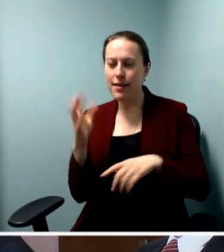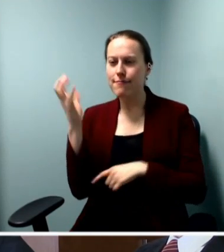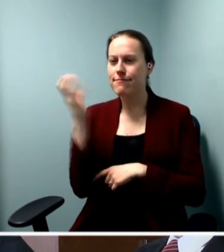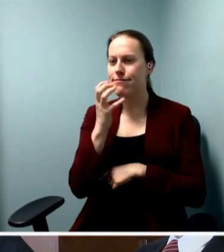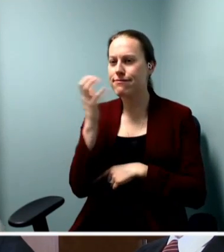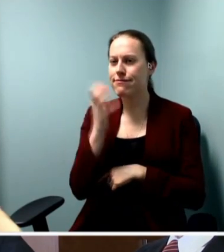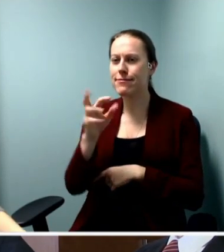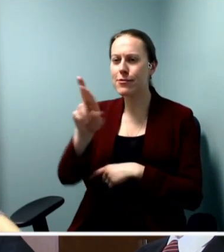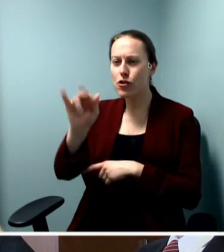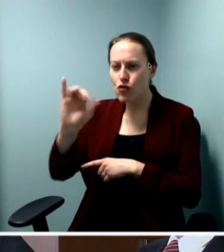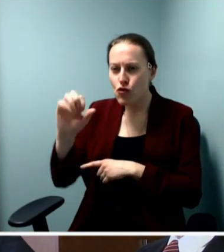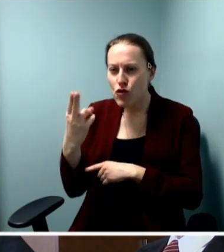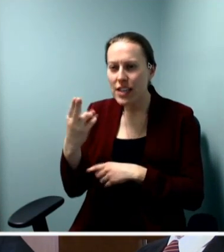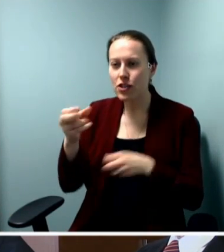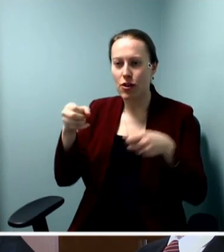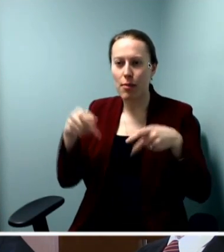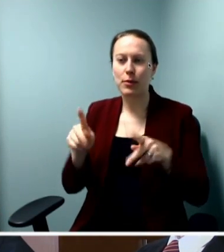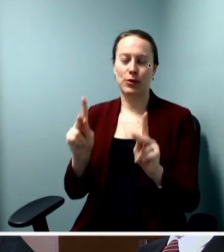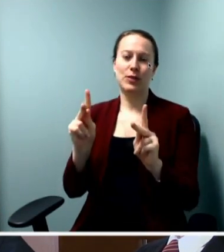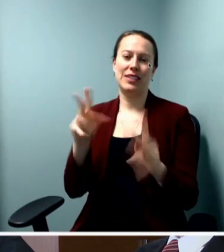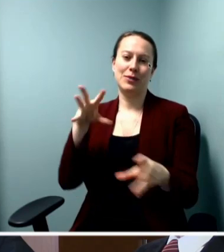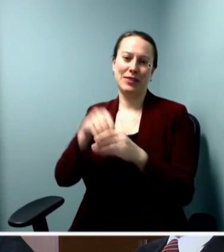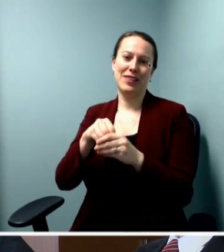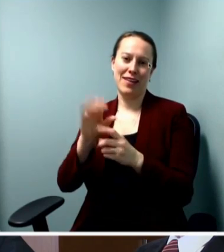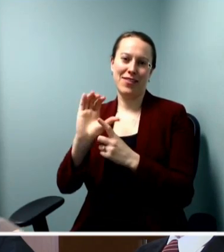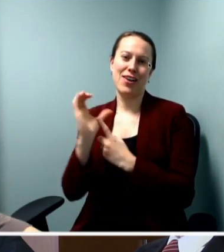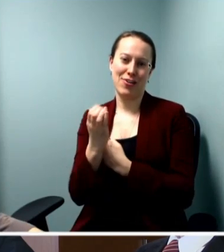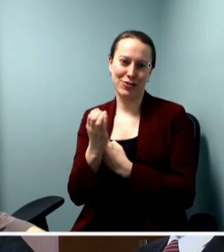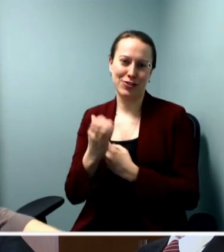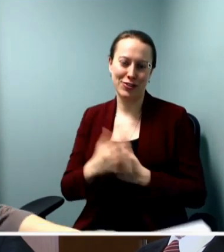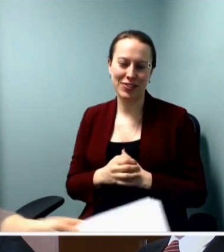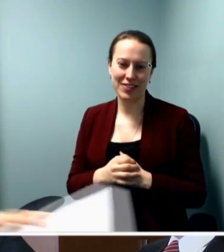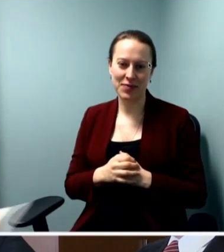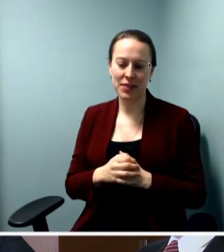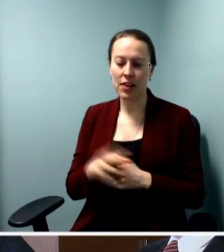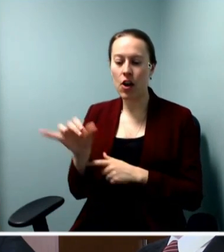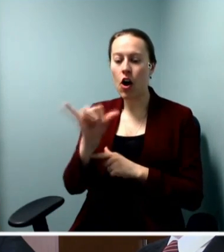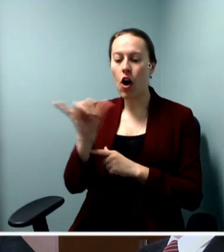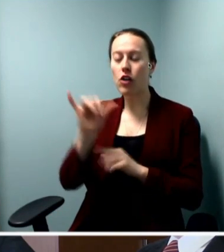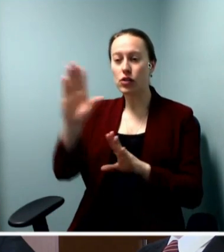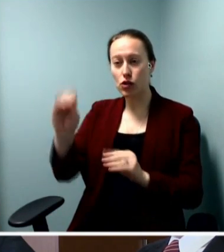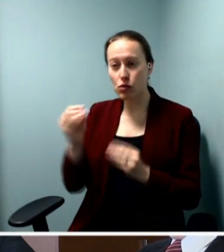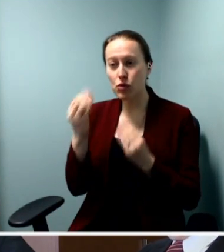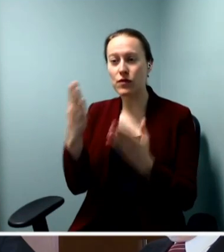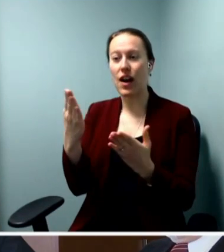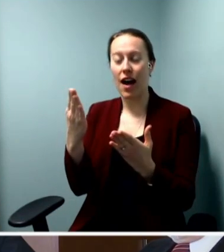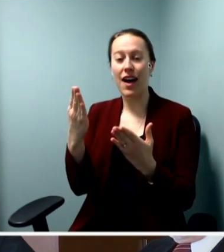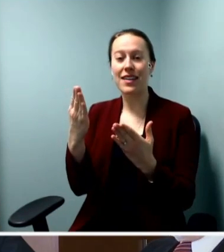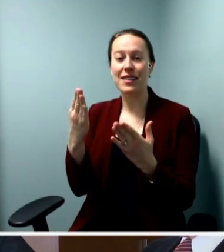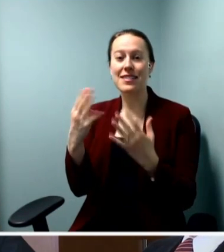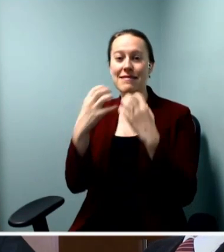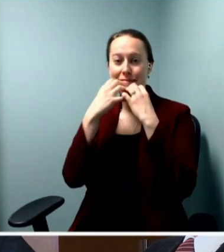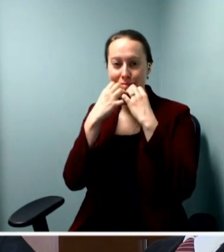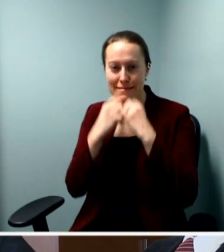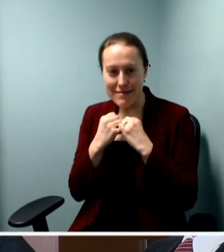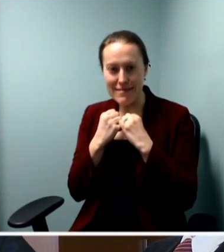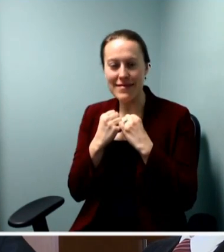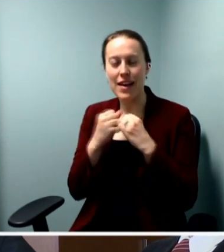in parts of our culture. They also provide invaluable opportunities for interdisciplinary programming,